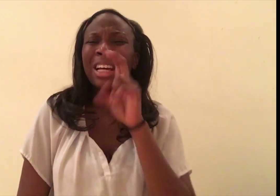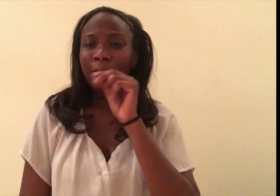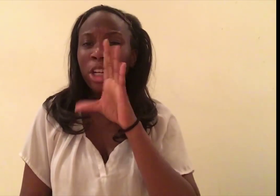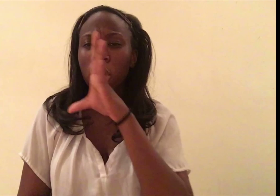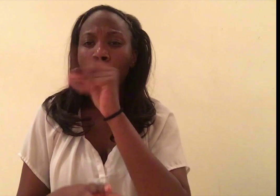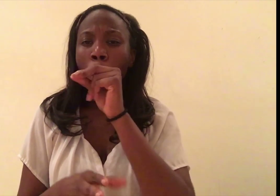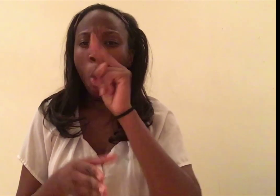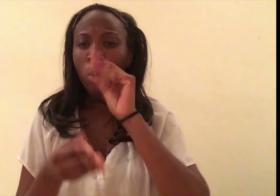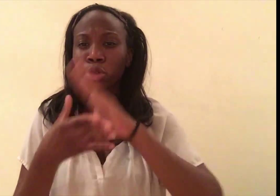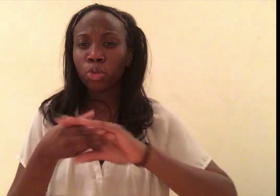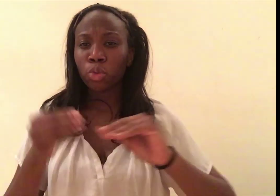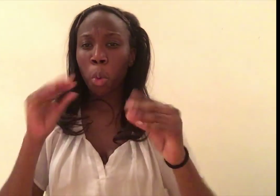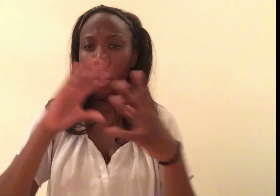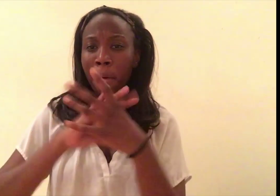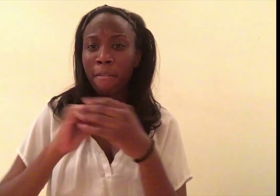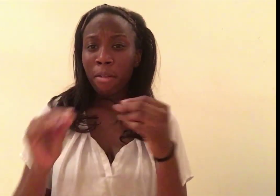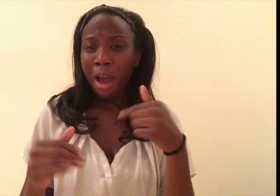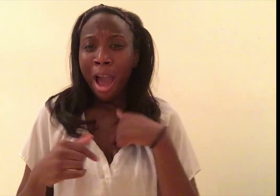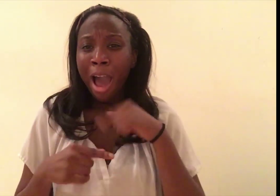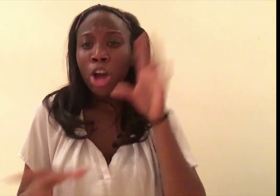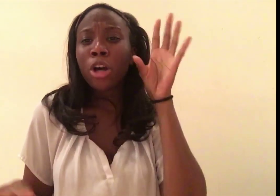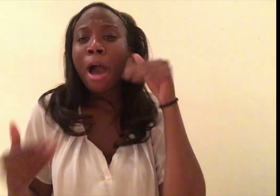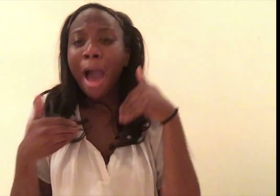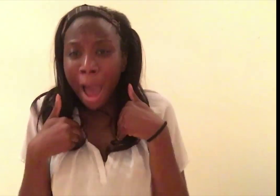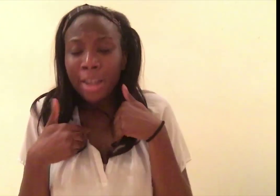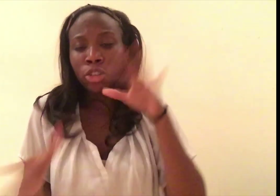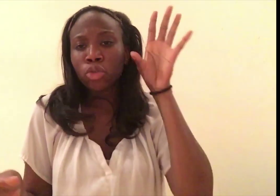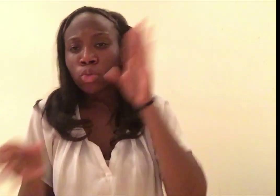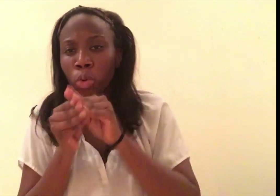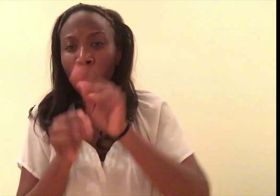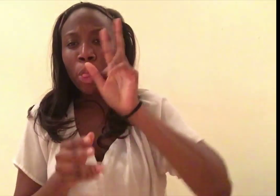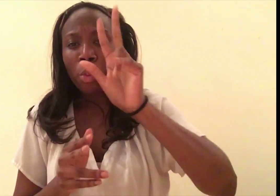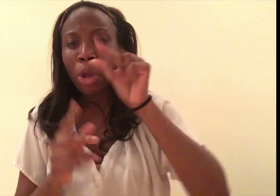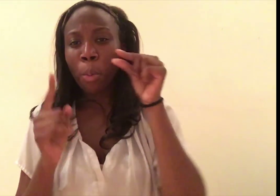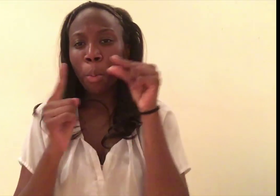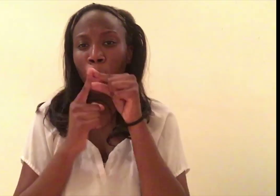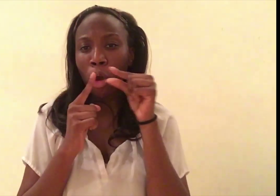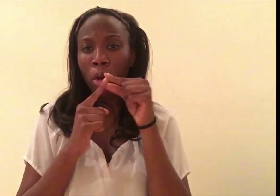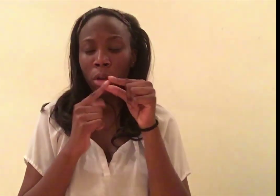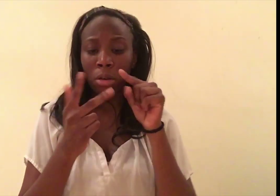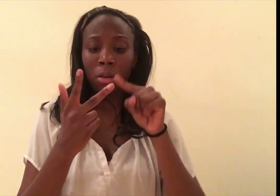Even in his story, I only said a total of three words